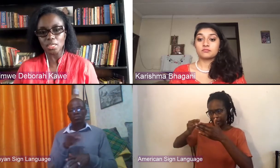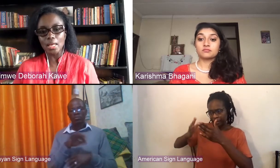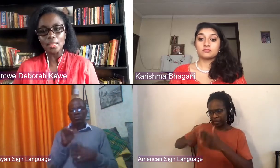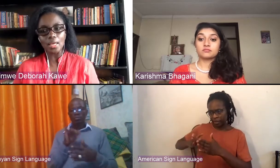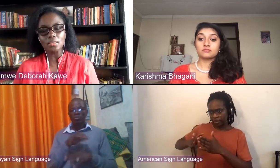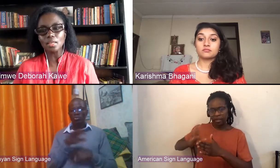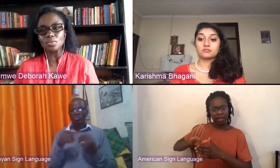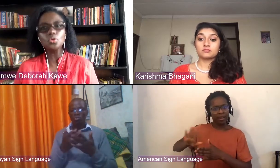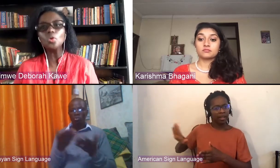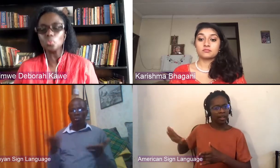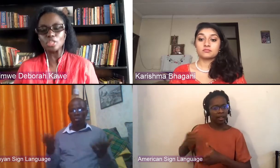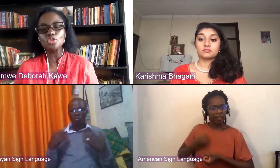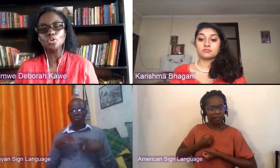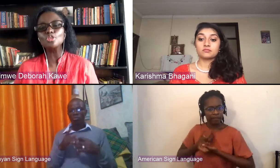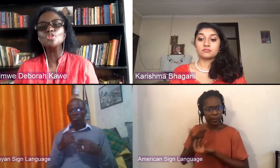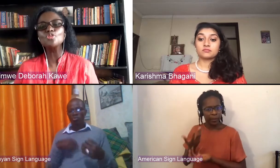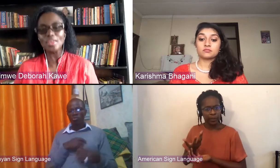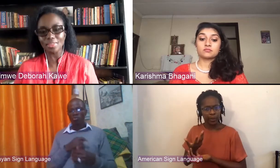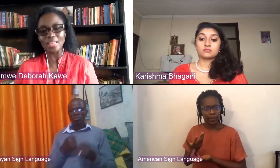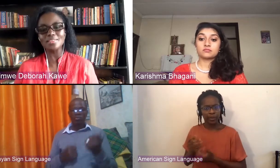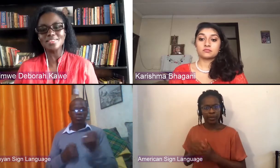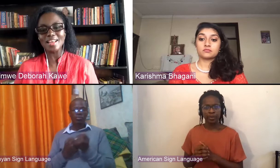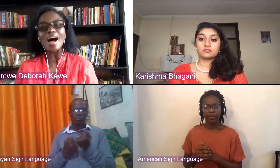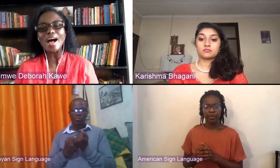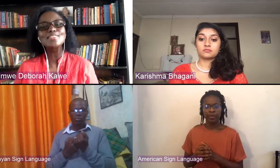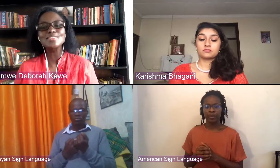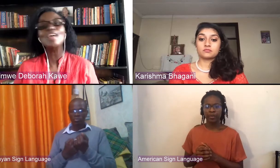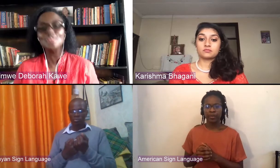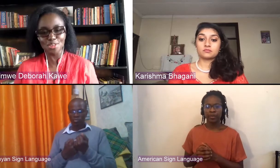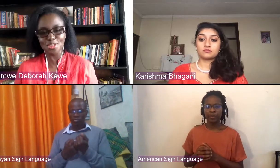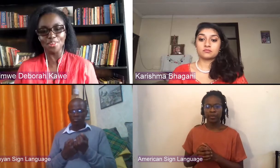that don't want to continue doing things as usual